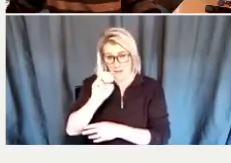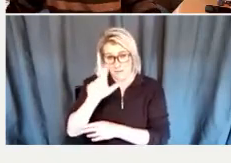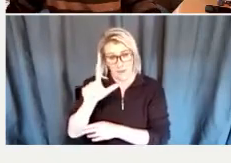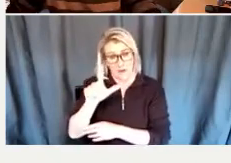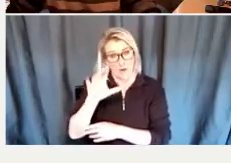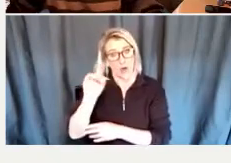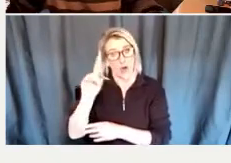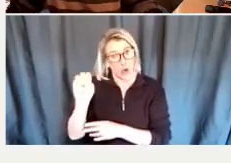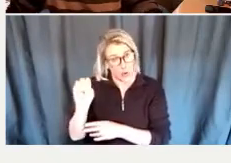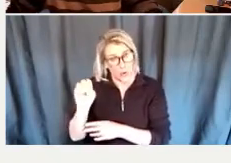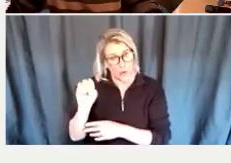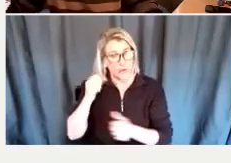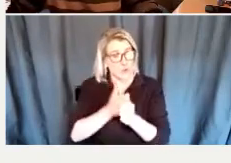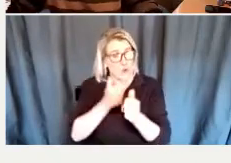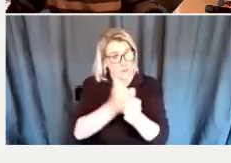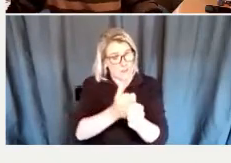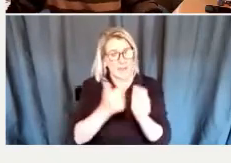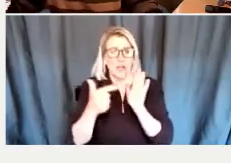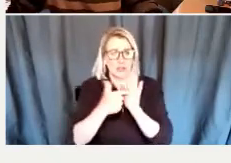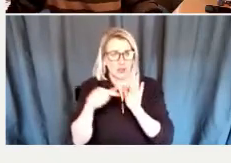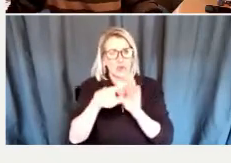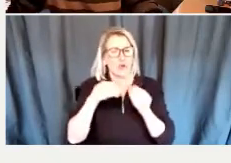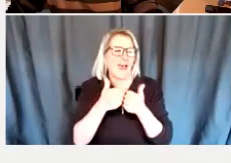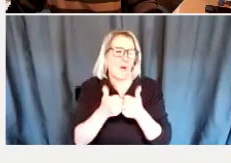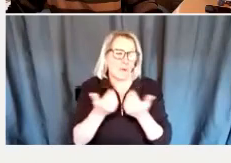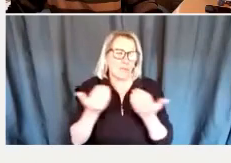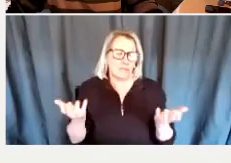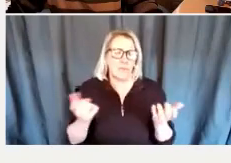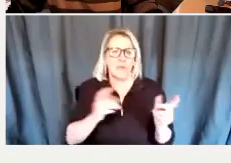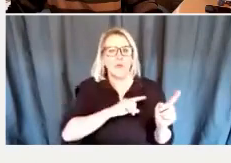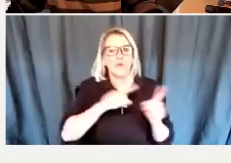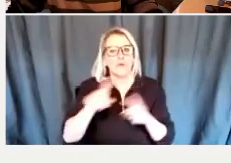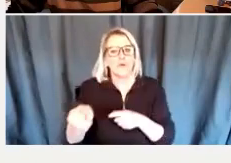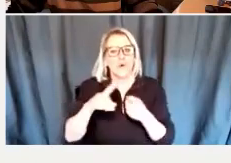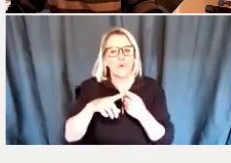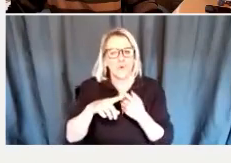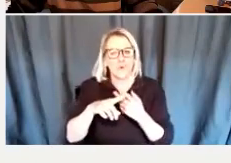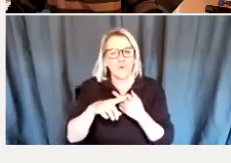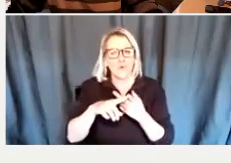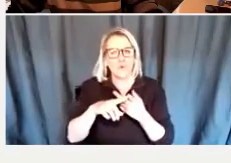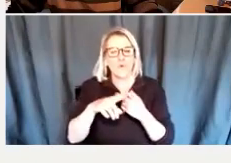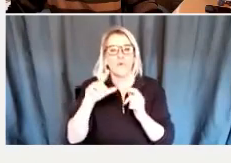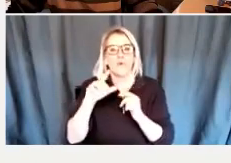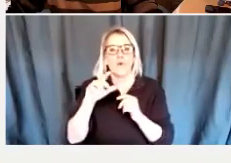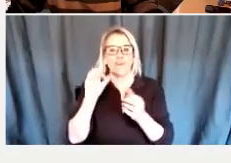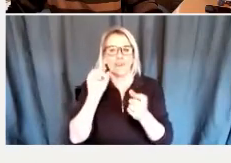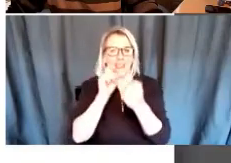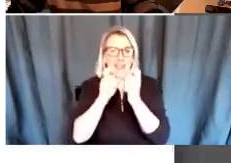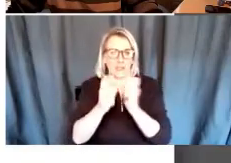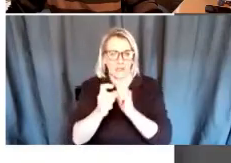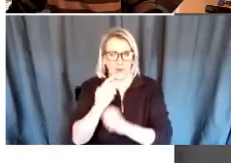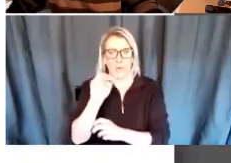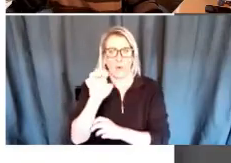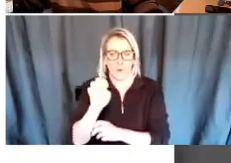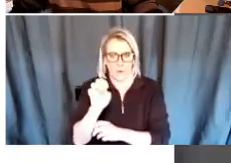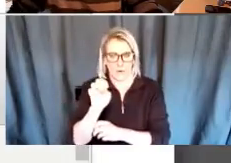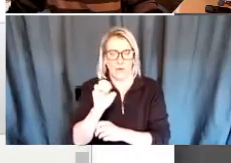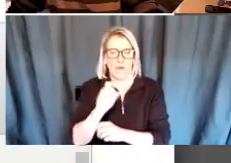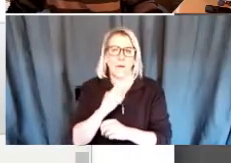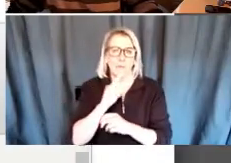show how it is done. You go to the editor mode, make sure you are in Advanced Editor